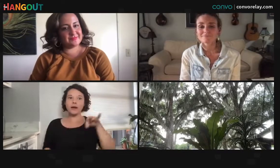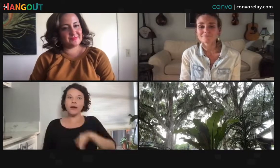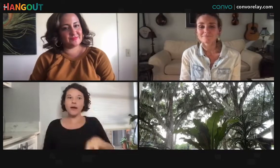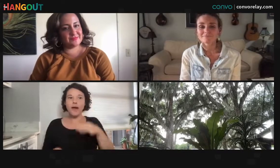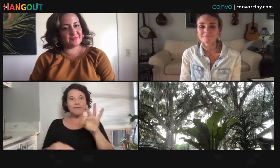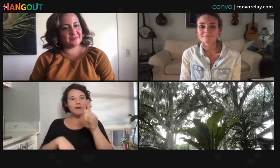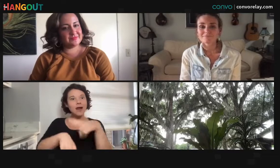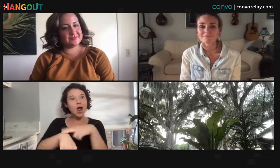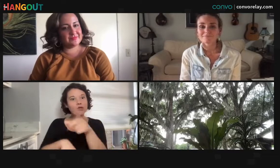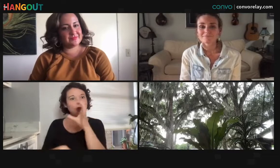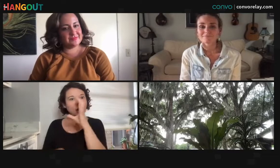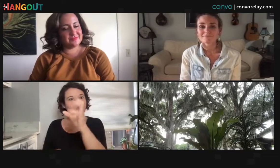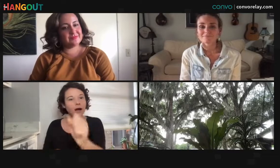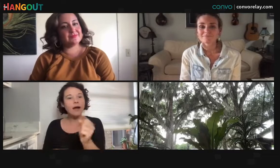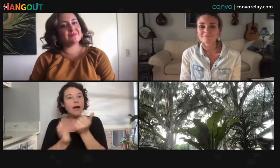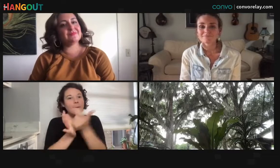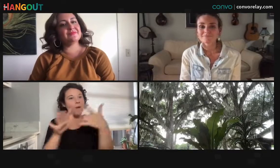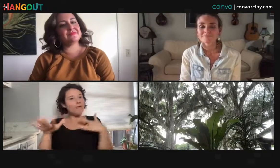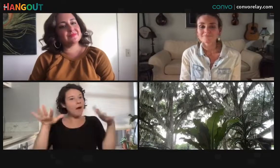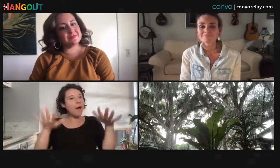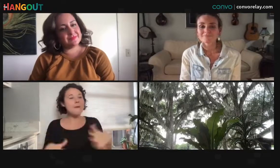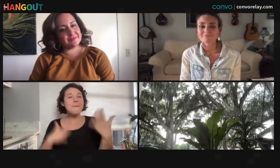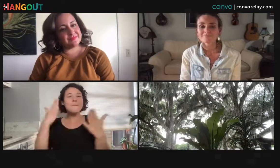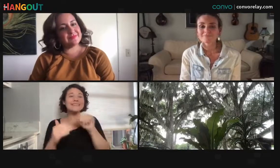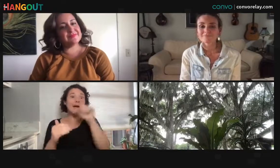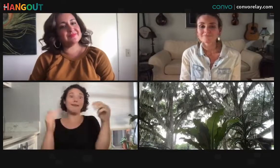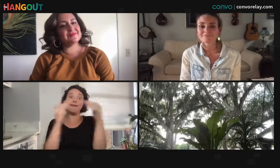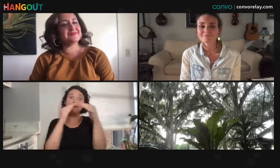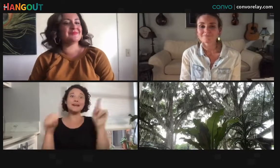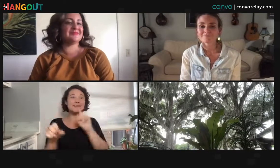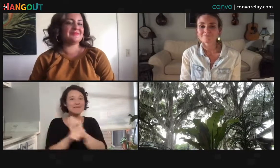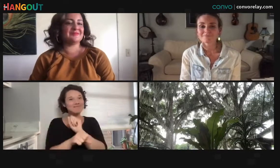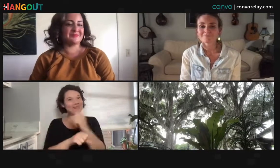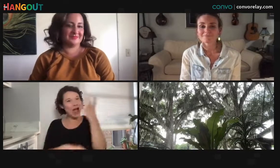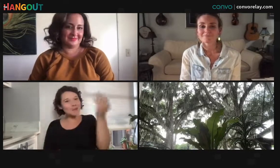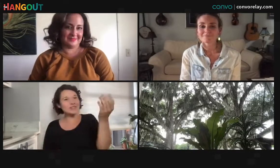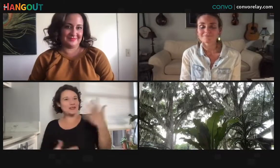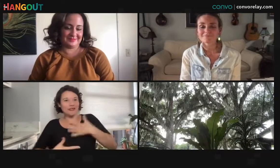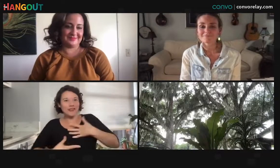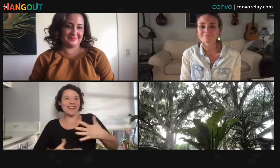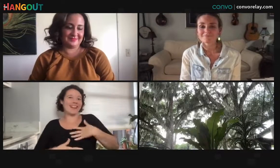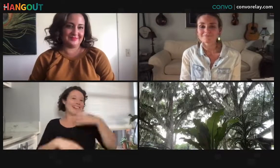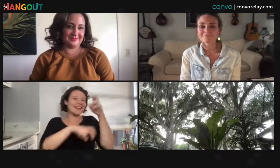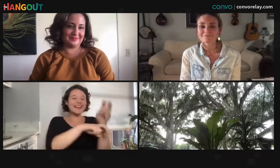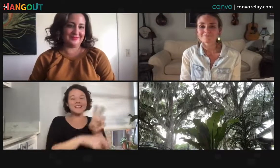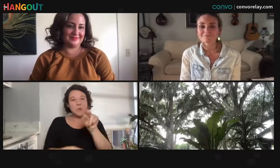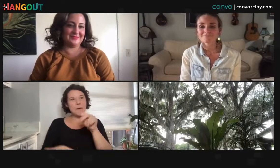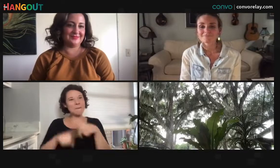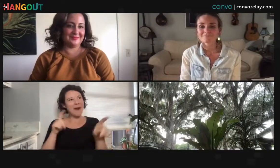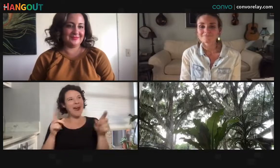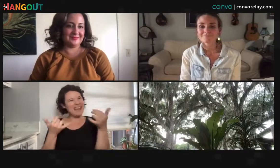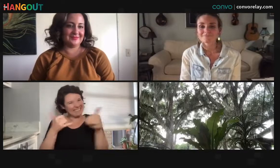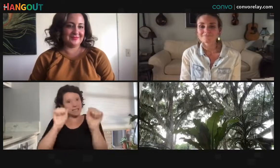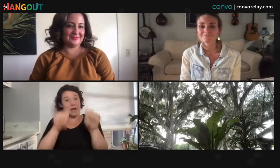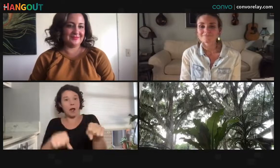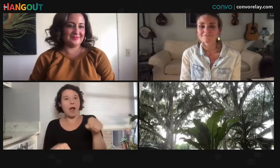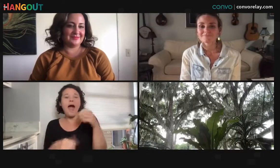gaze upon something that is capturing nature it it can trick your brain a little bit so it may not be the exact same as getting out in